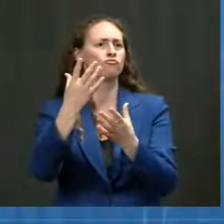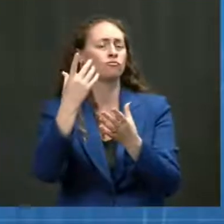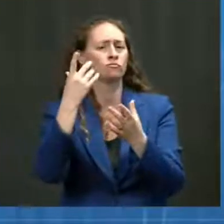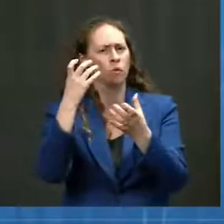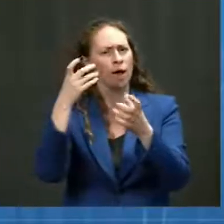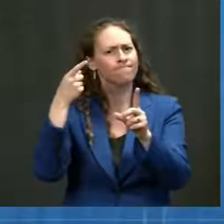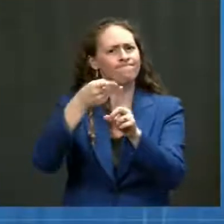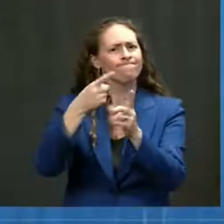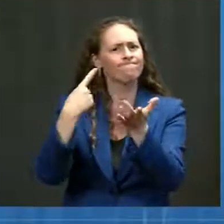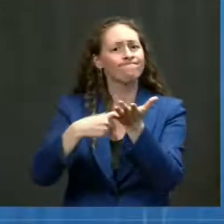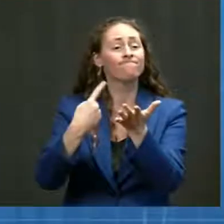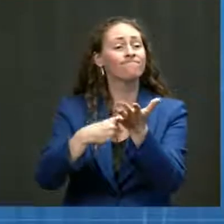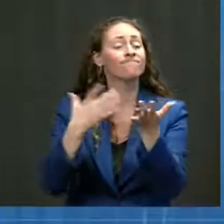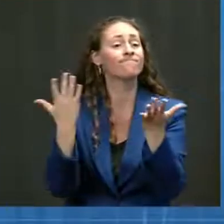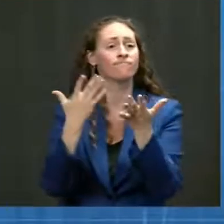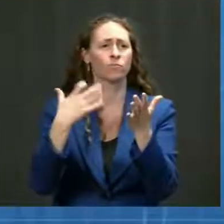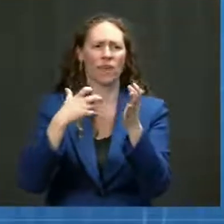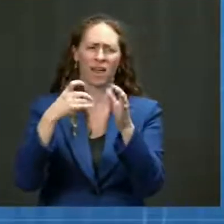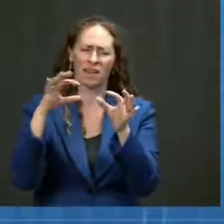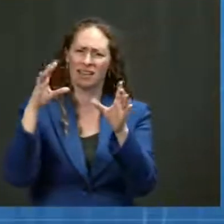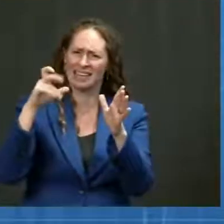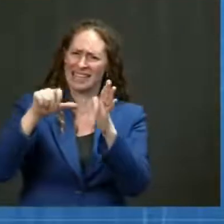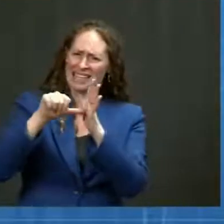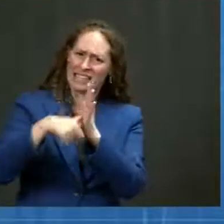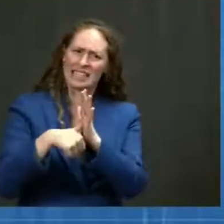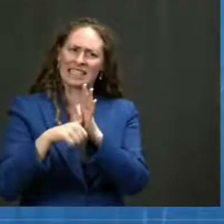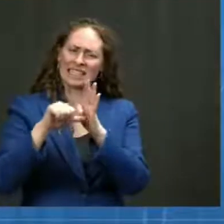BEFORE I TURN THINGS OVER TO DR. FOUCI TO SHARE THE